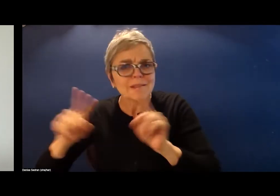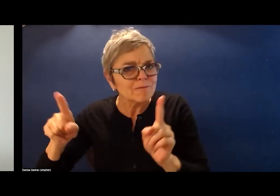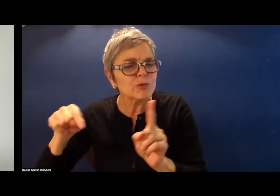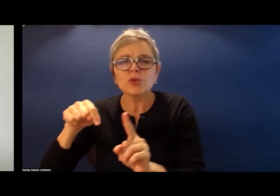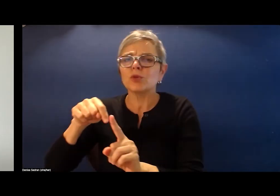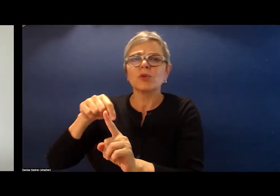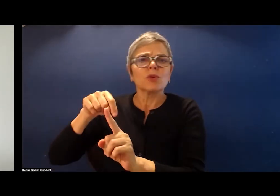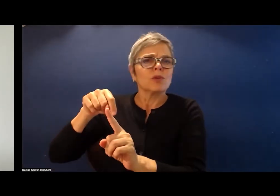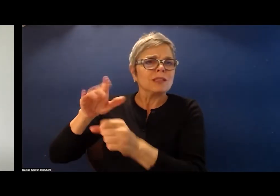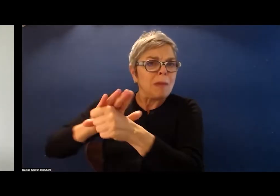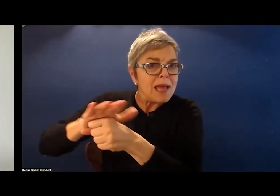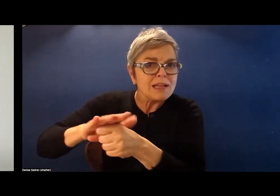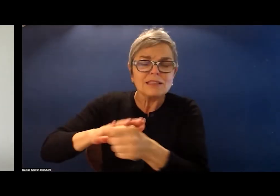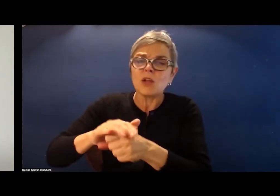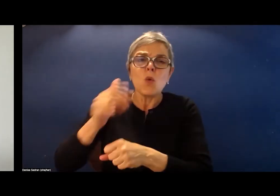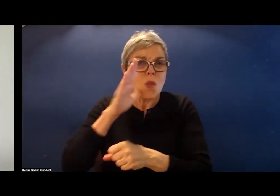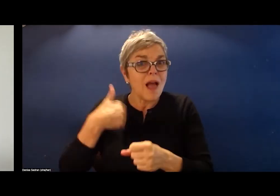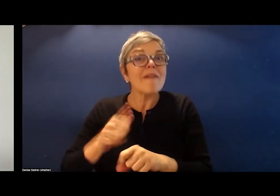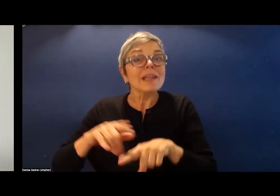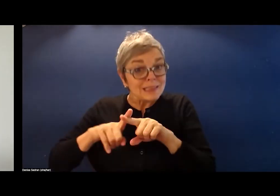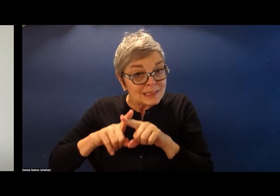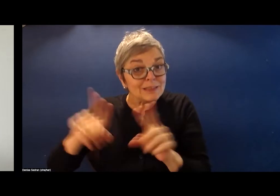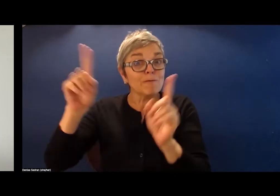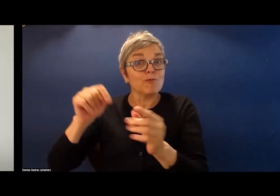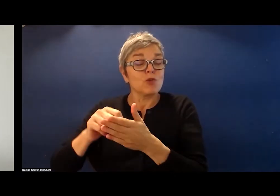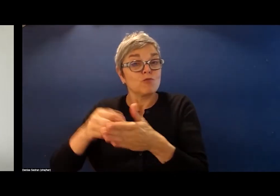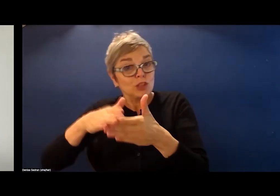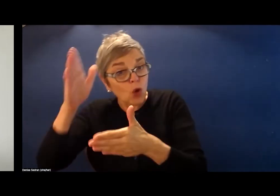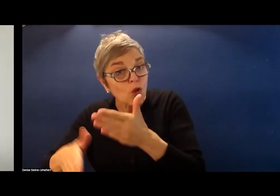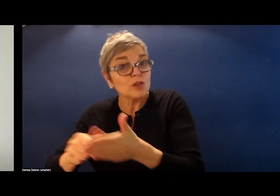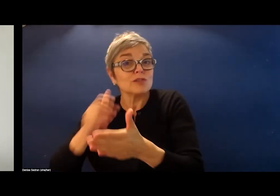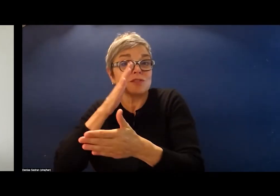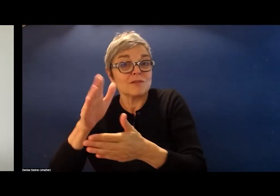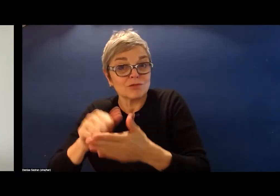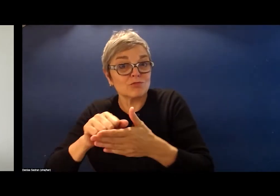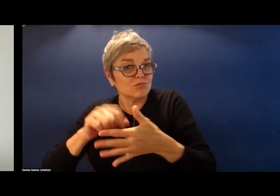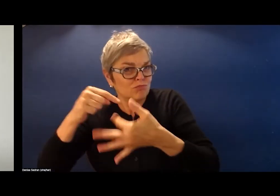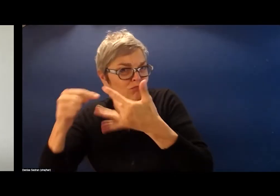And through our collaboration with the AGGV, one of the things that I'm left to think about as well is the way in